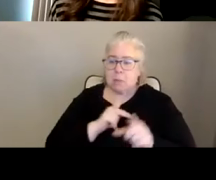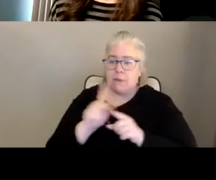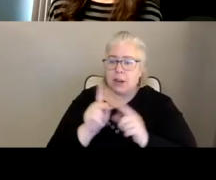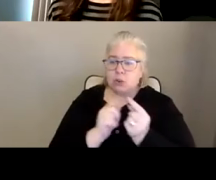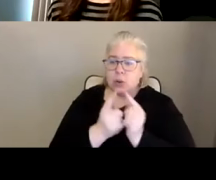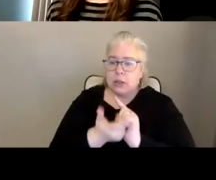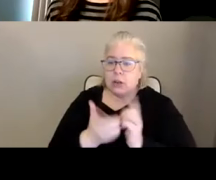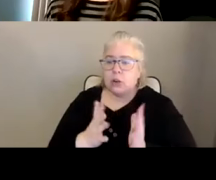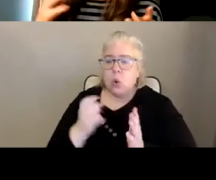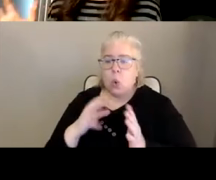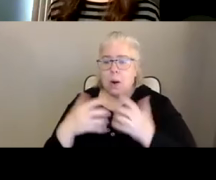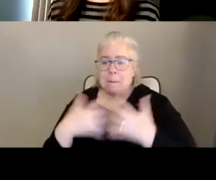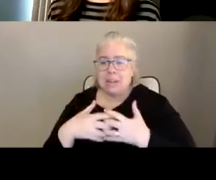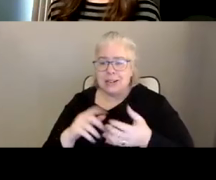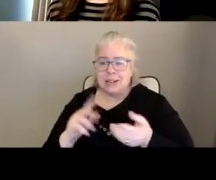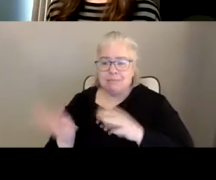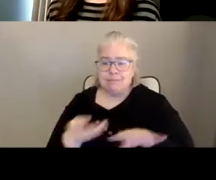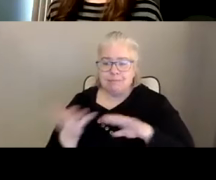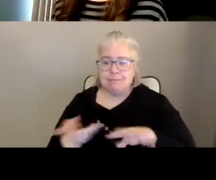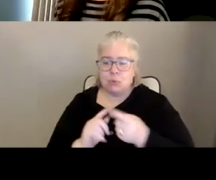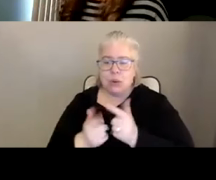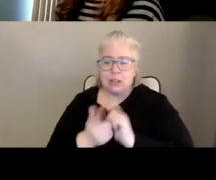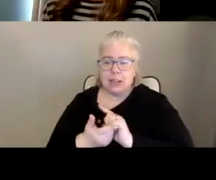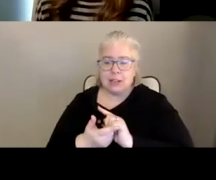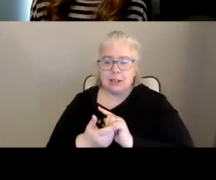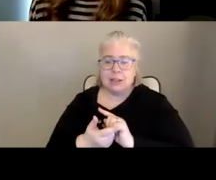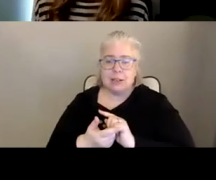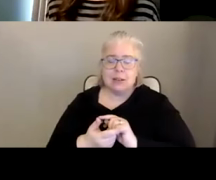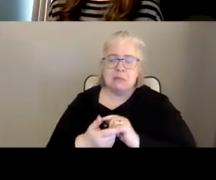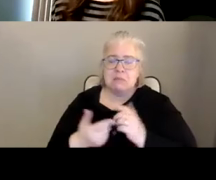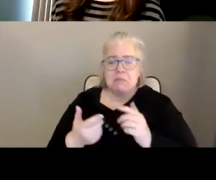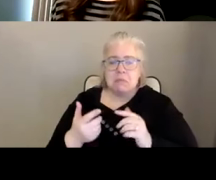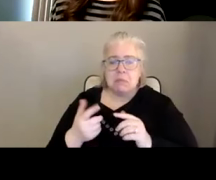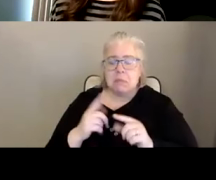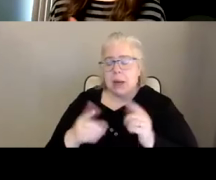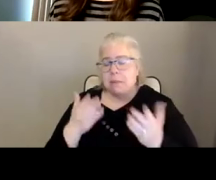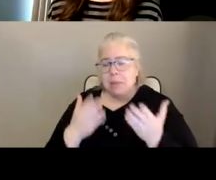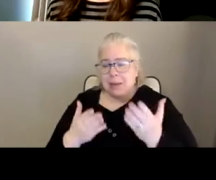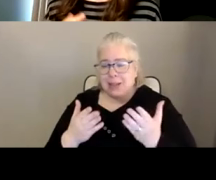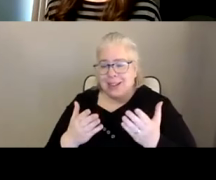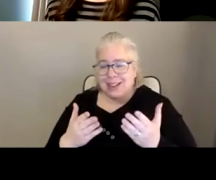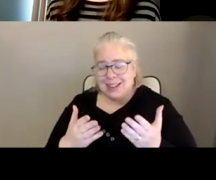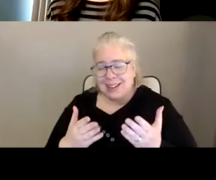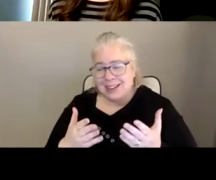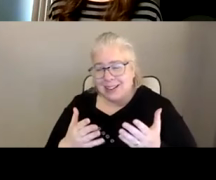or machine translation. Which certainly has its place but perhaps not if you're dealing with marketing materials